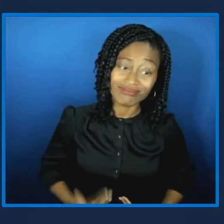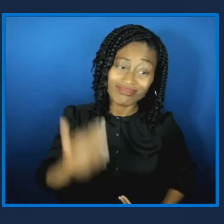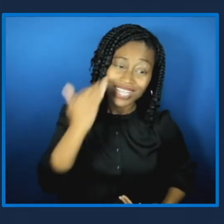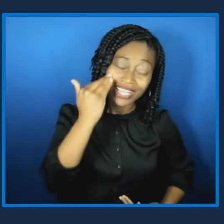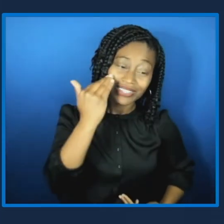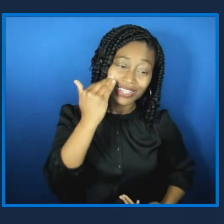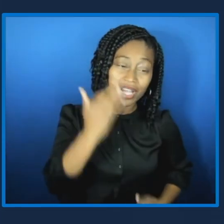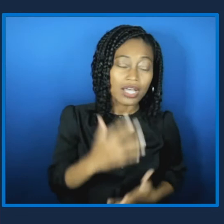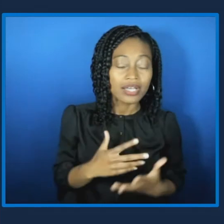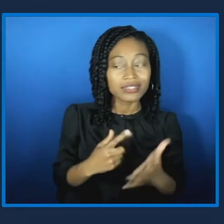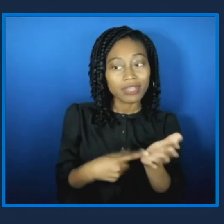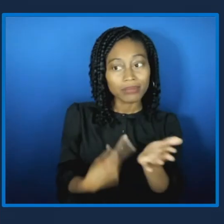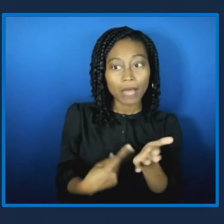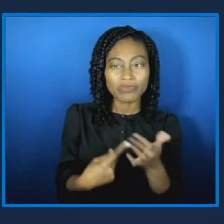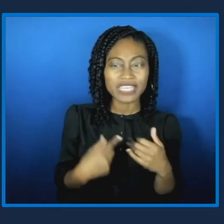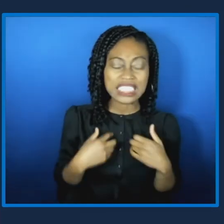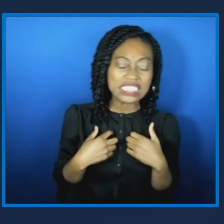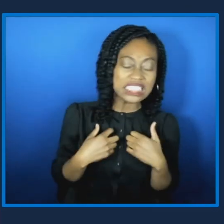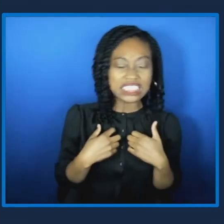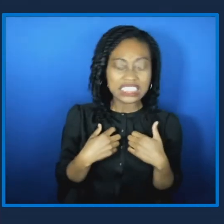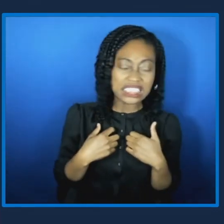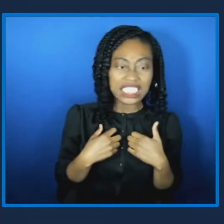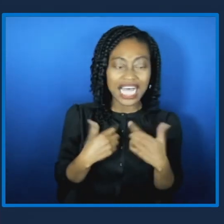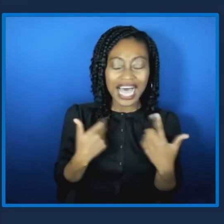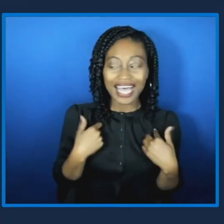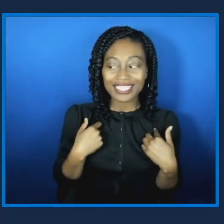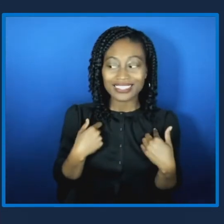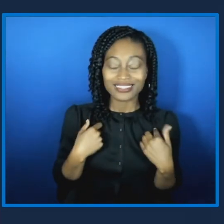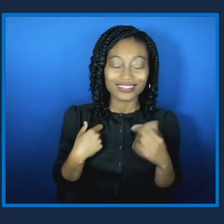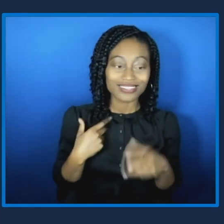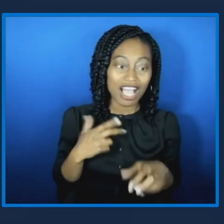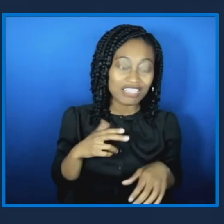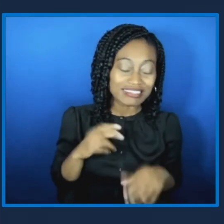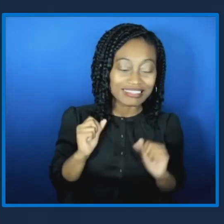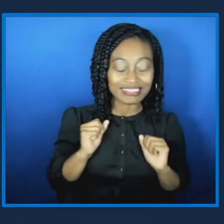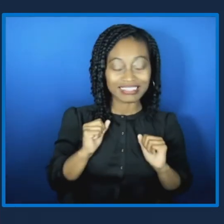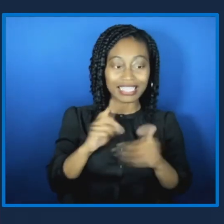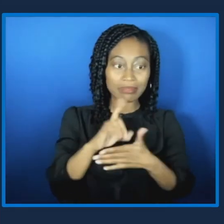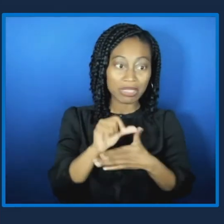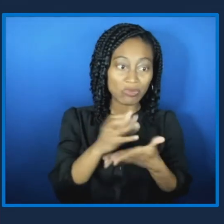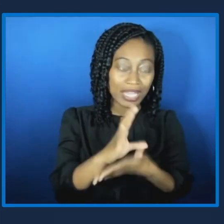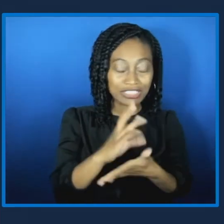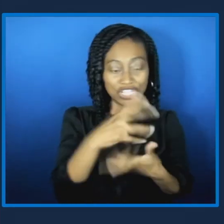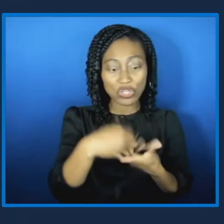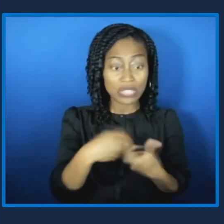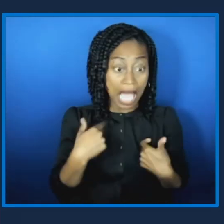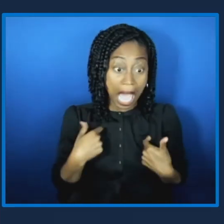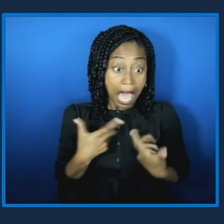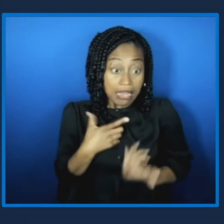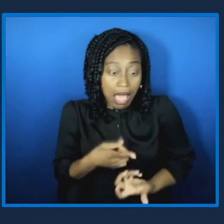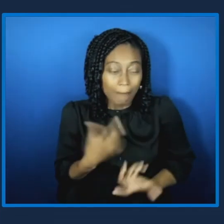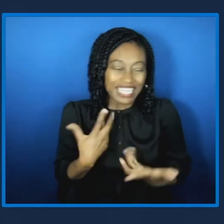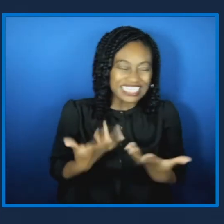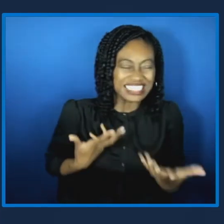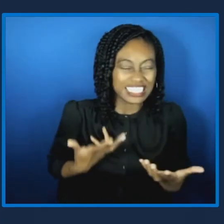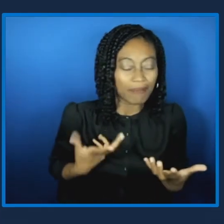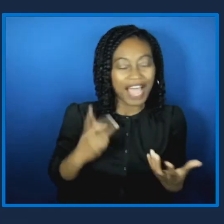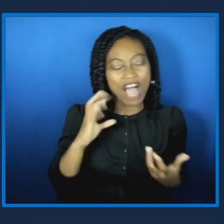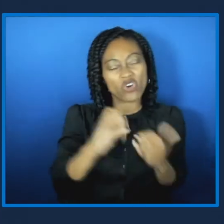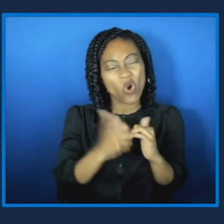working in disability rights and inclusion because people want to be politically correct. But we're all people.